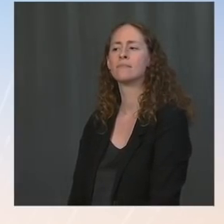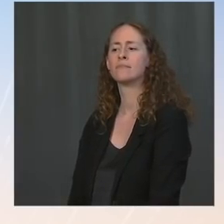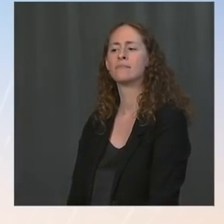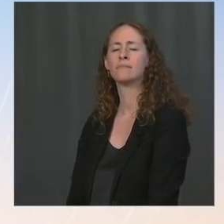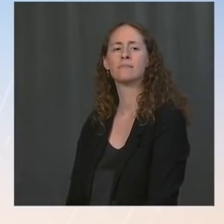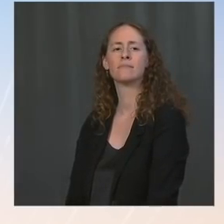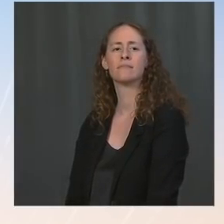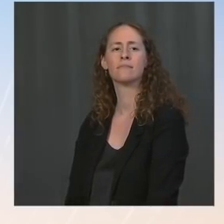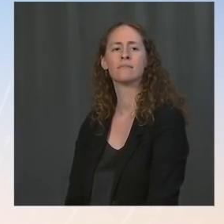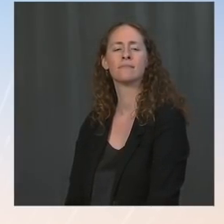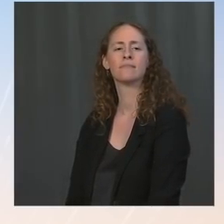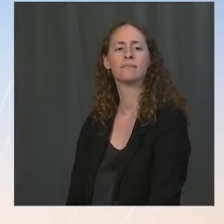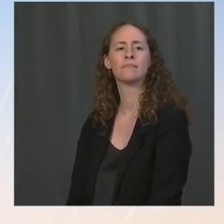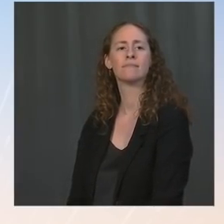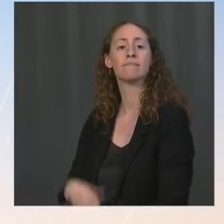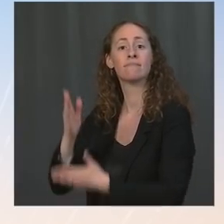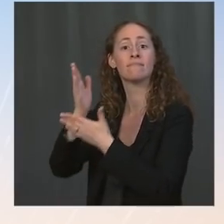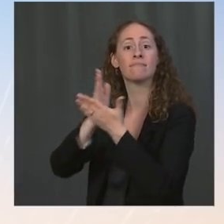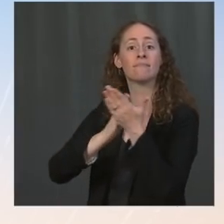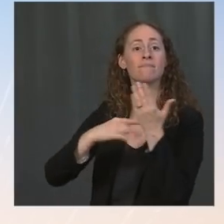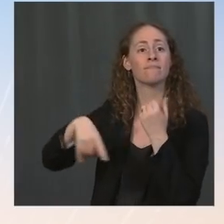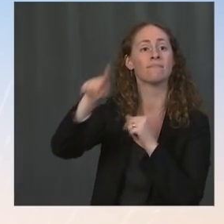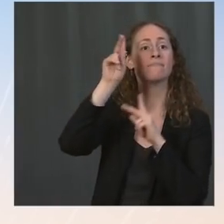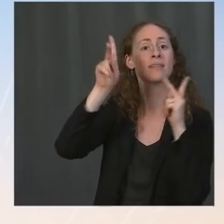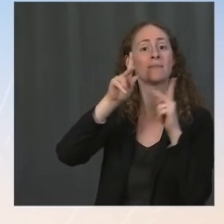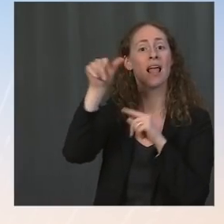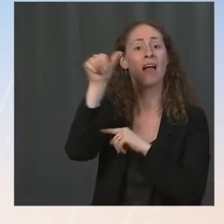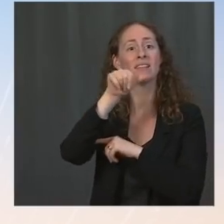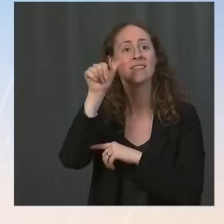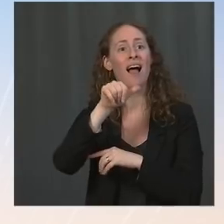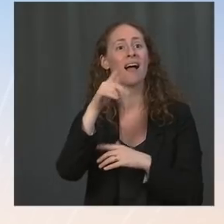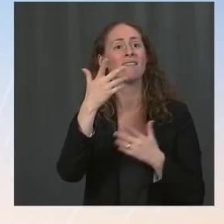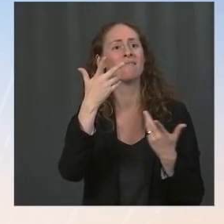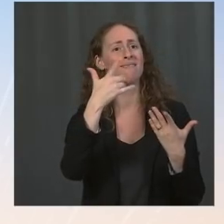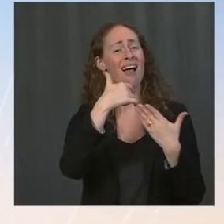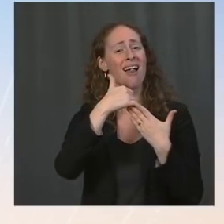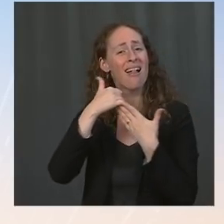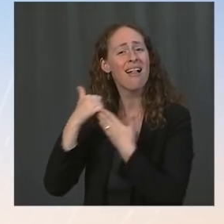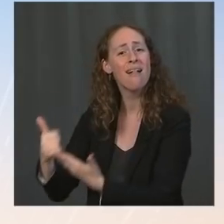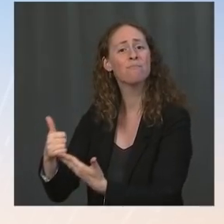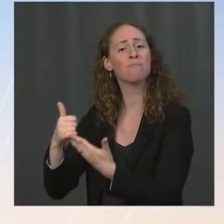and helped U.S.-funded NGOs and contractors: Is there any estimate on how many may be left behind?